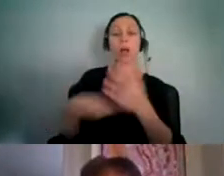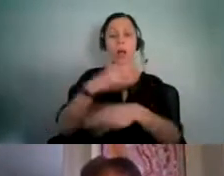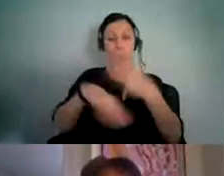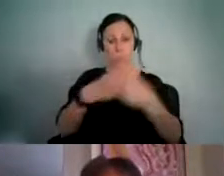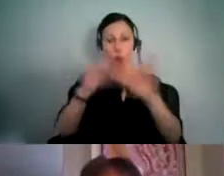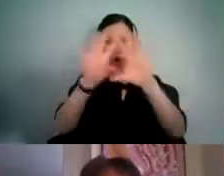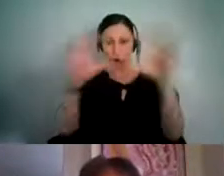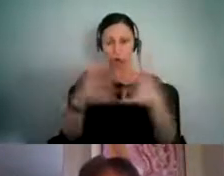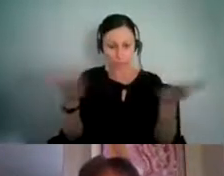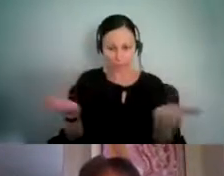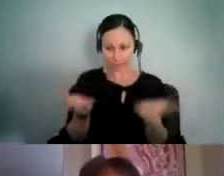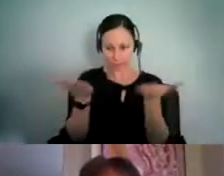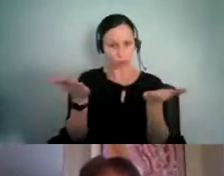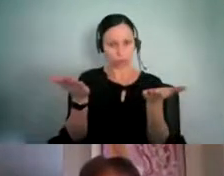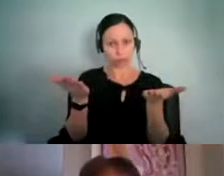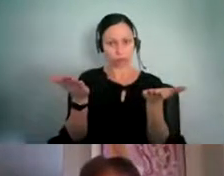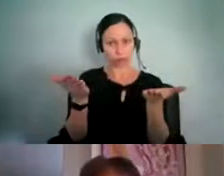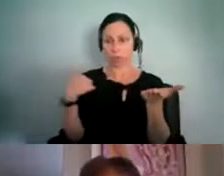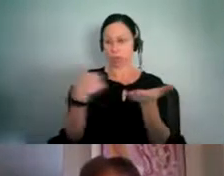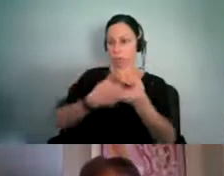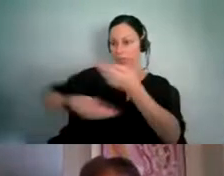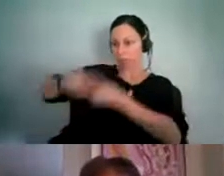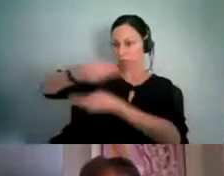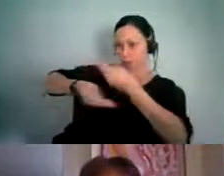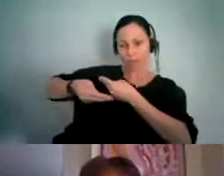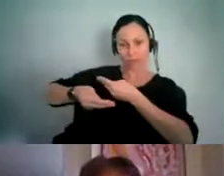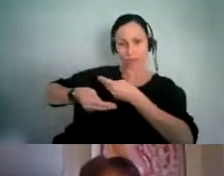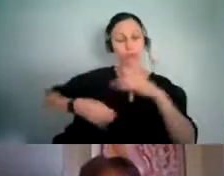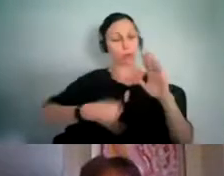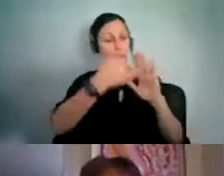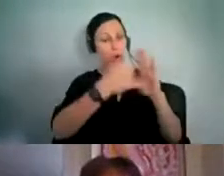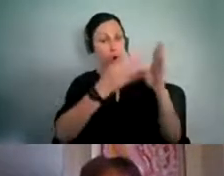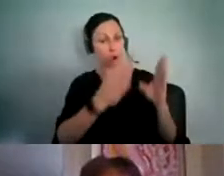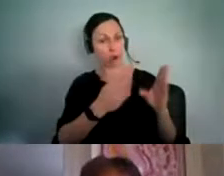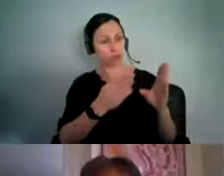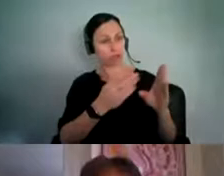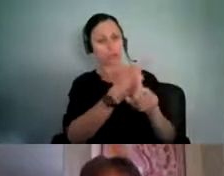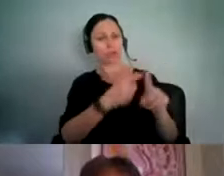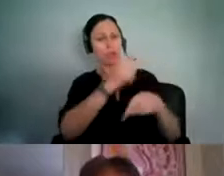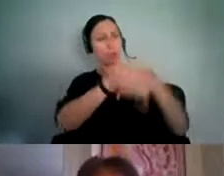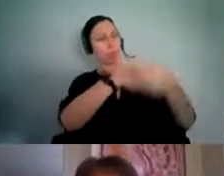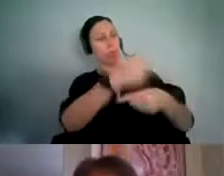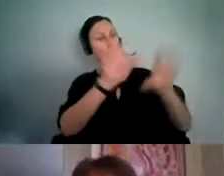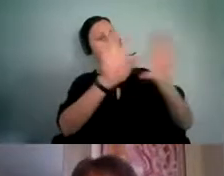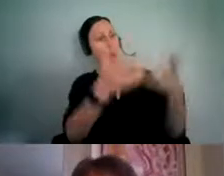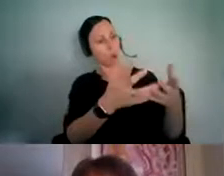So our ability to exchange and have artists from the globe be a part of our community here,